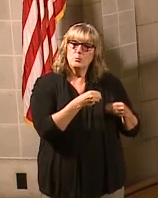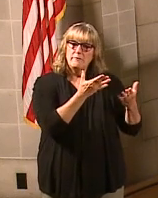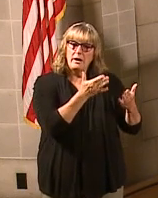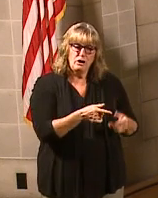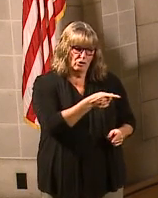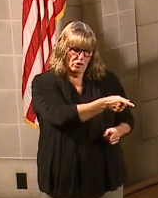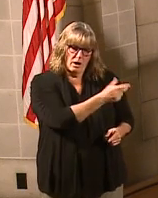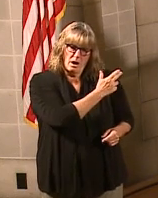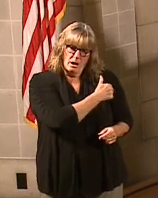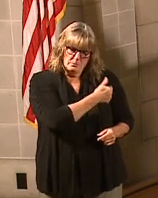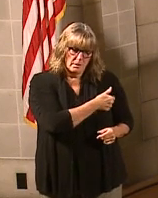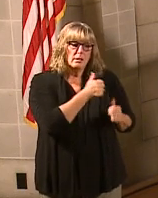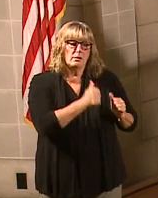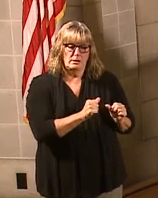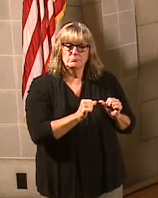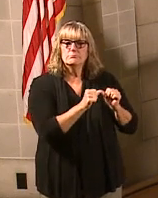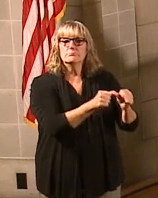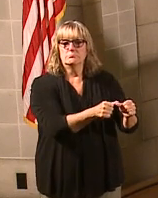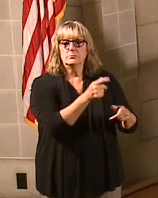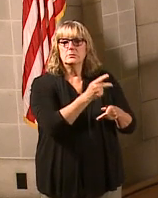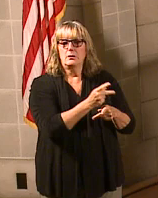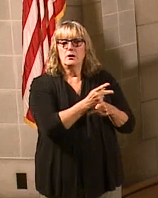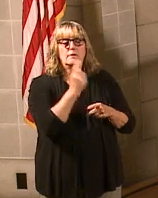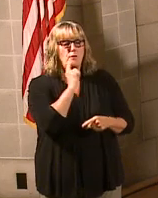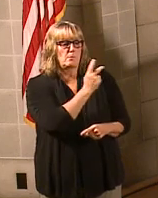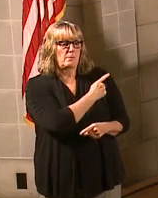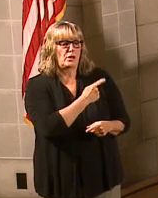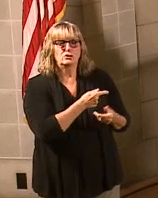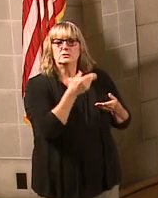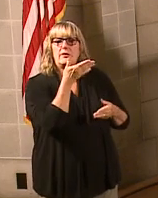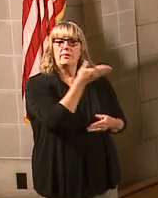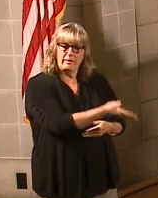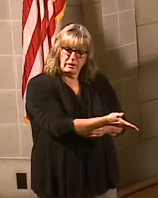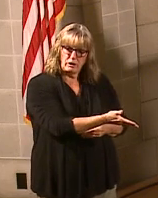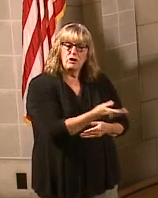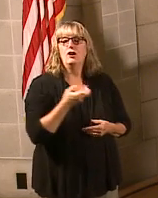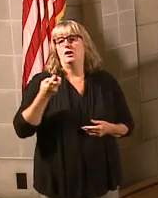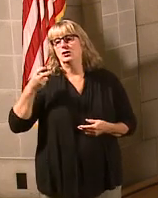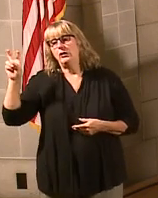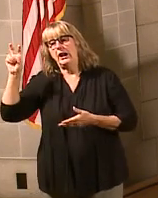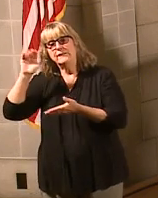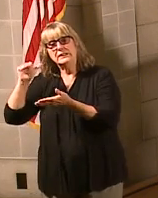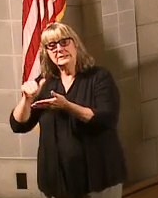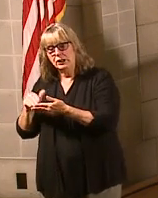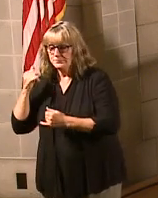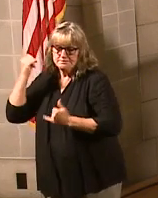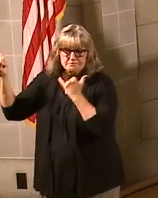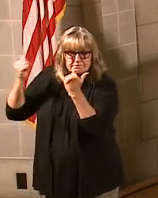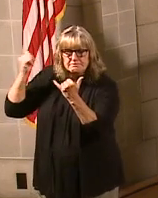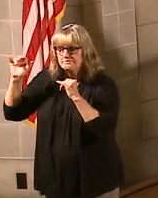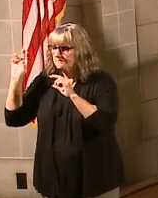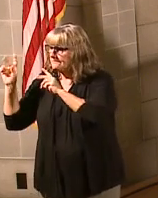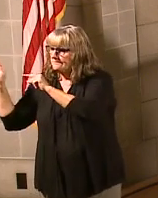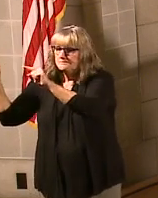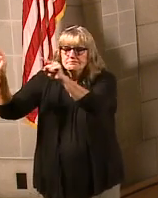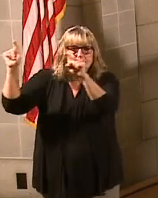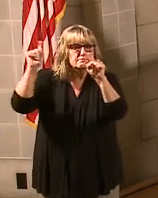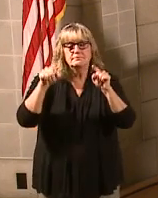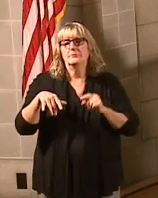DAY, SEVEN DAYS A WEEK. THIS WILL ALLOW A NURSE OR PROVIDER AT THE SENDING HOSPITAL